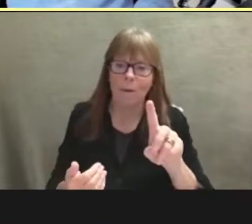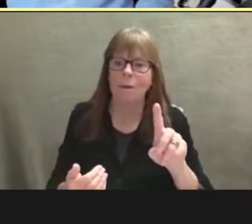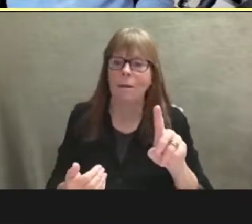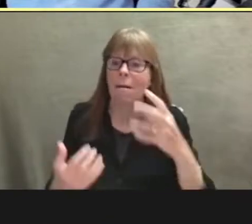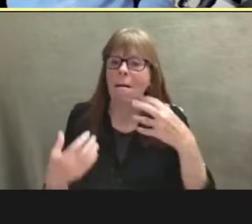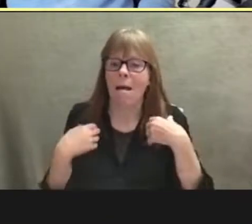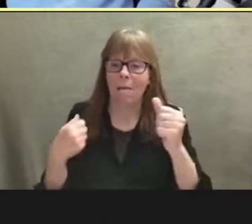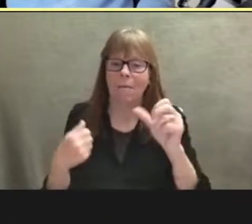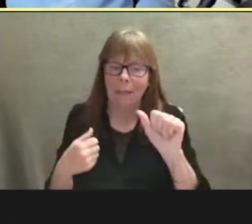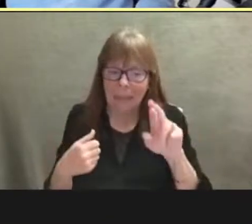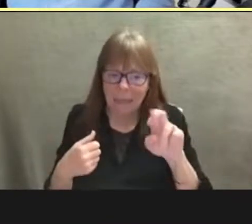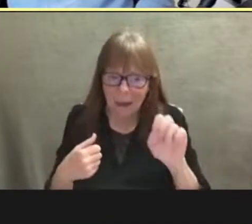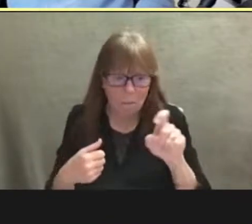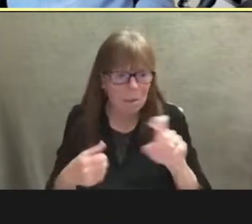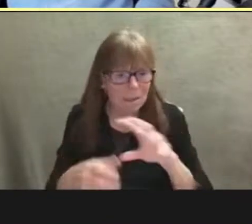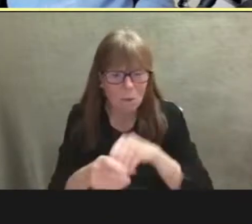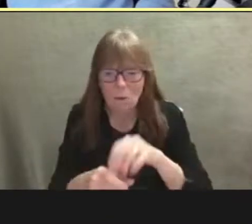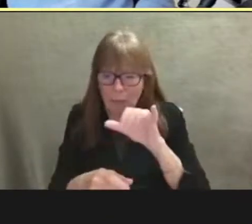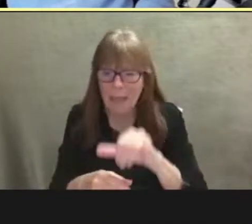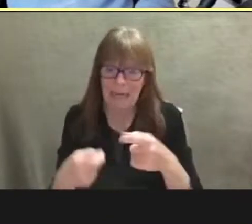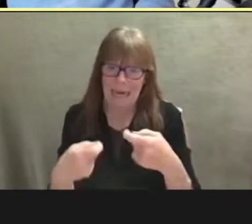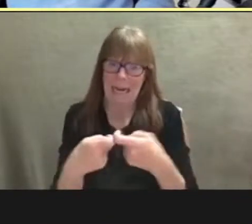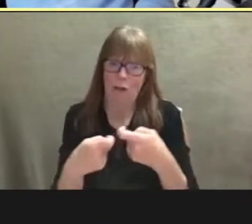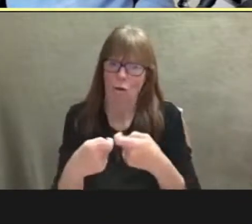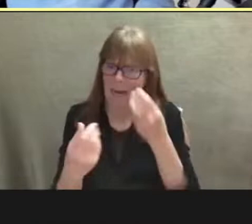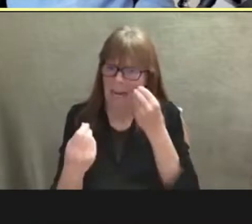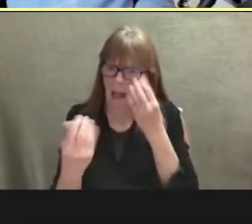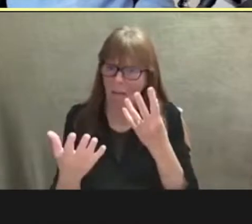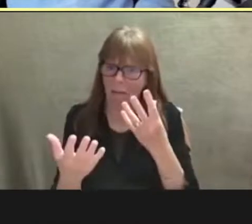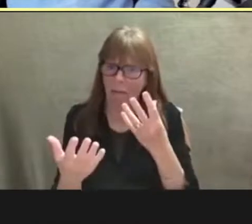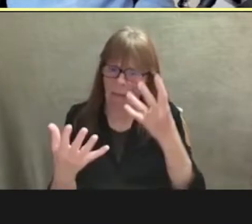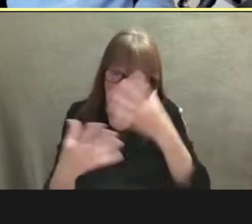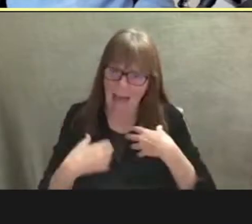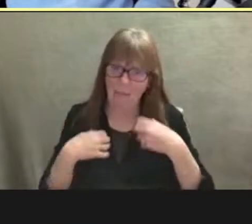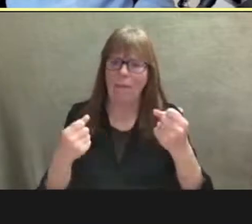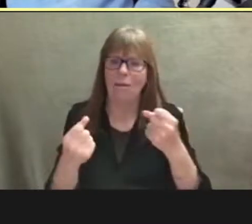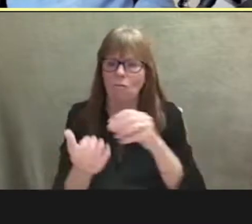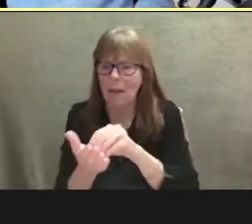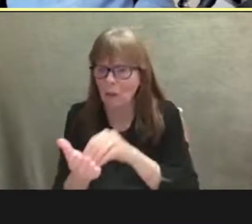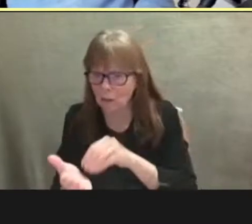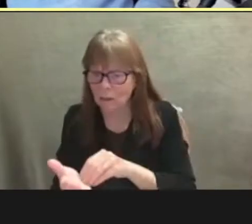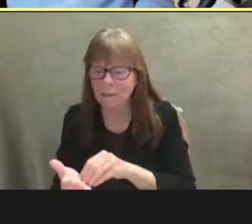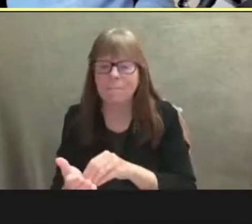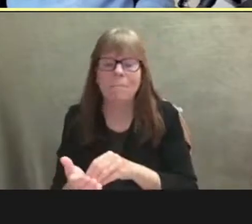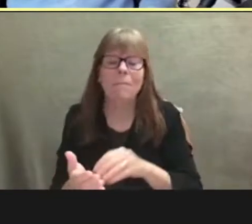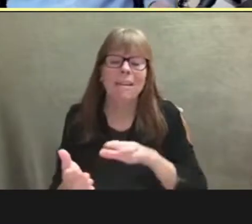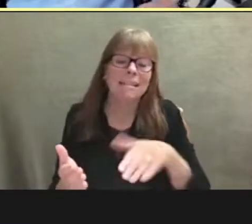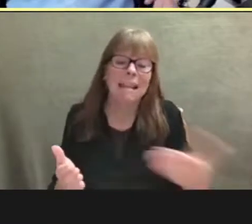be included in electronic health records, death certificates, and insurance claims captured